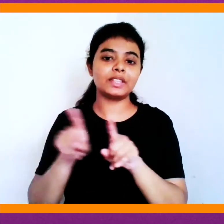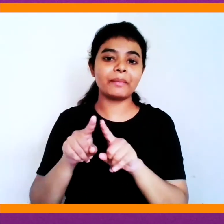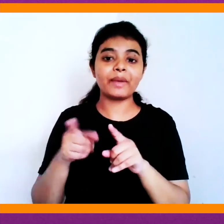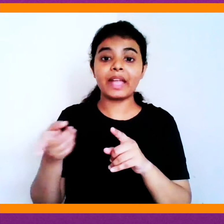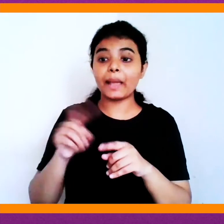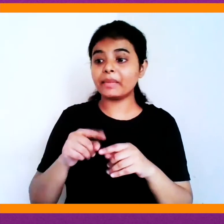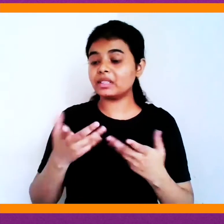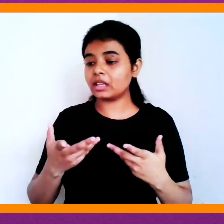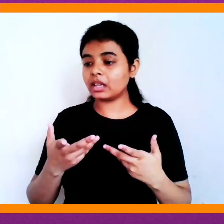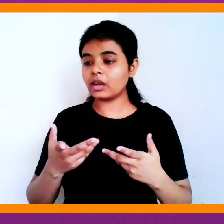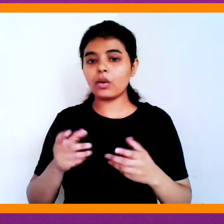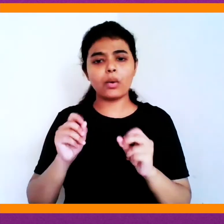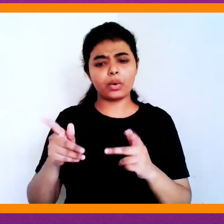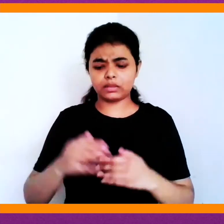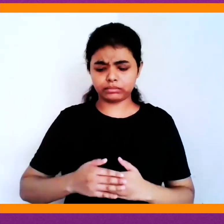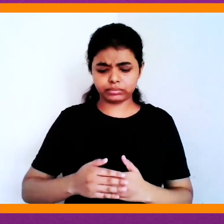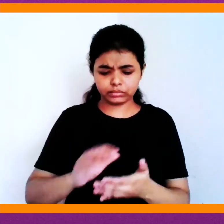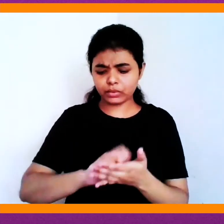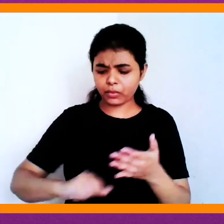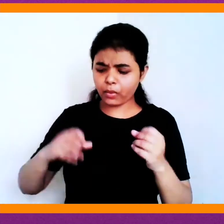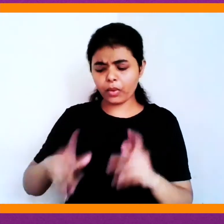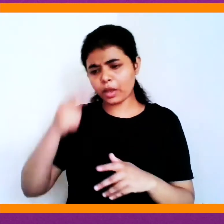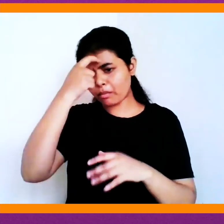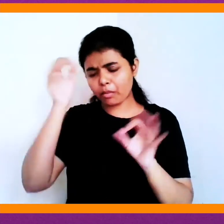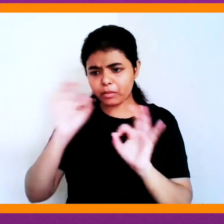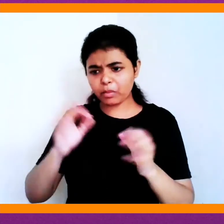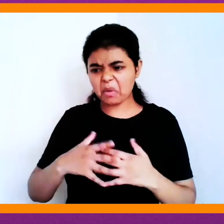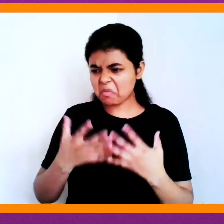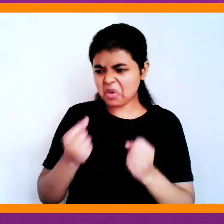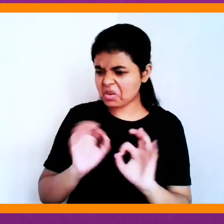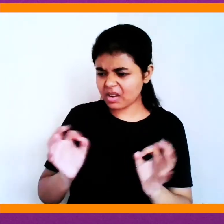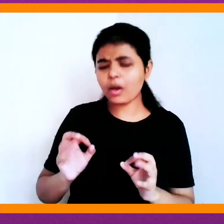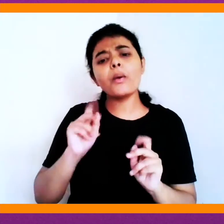usually if she's unmarried or she's recently married or she already has children and she's